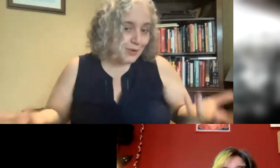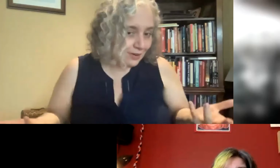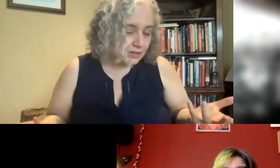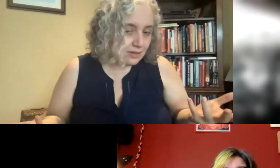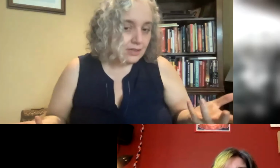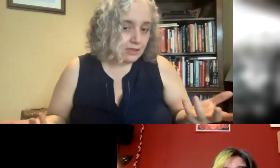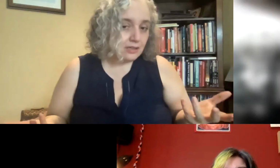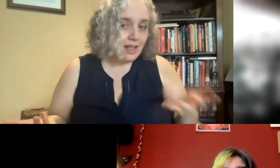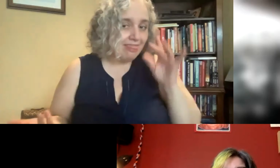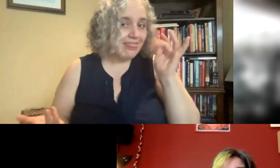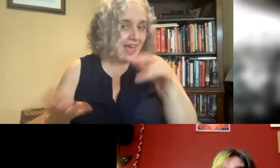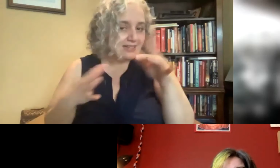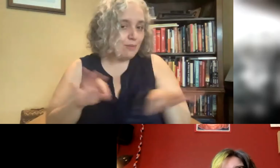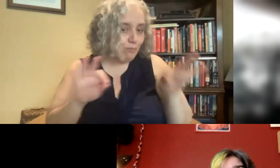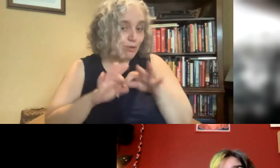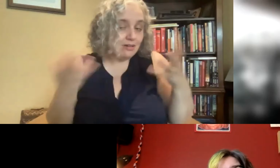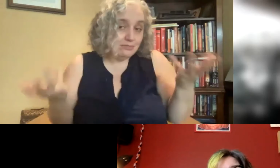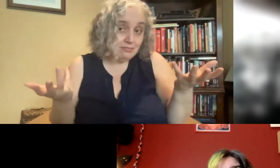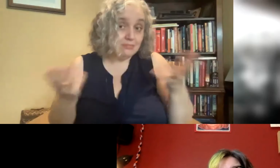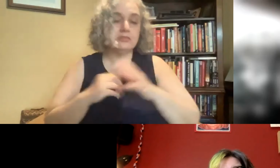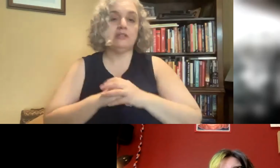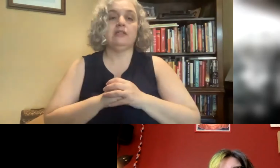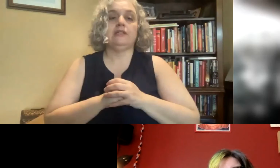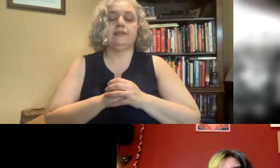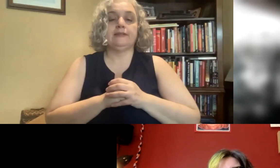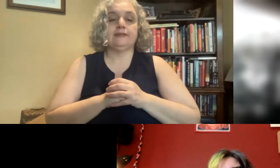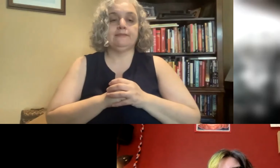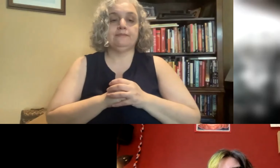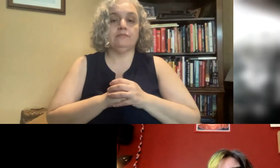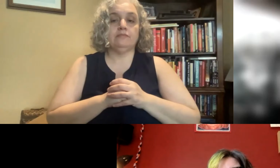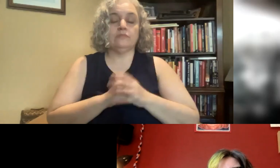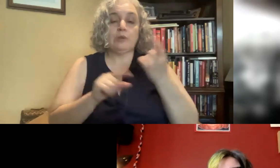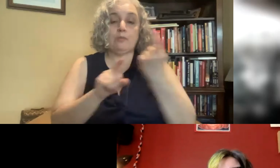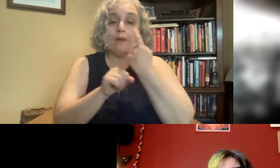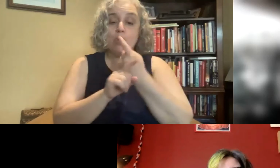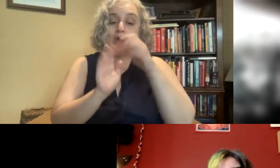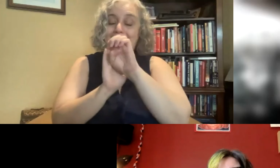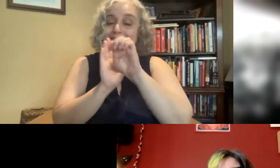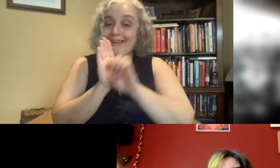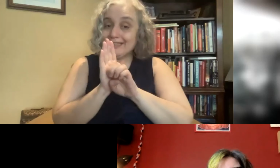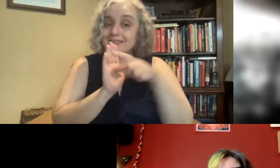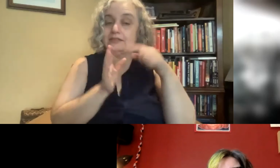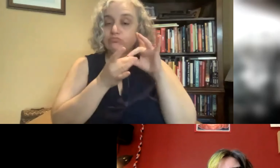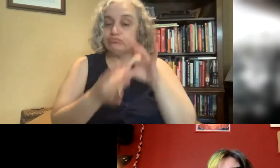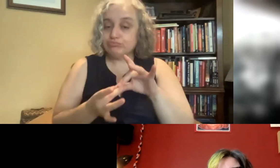Within the ethical AI movement, there's a lot of discussion about